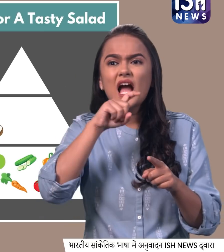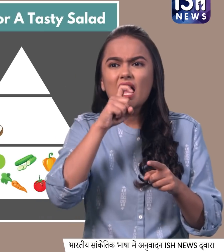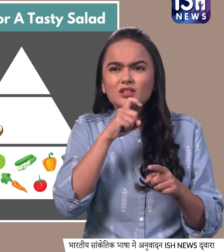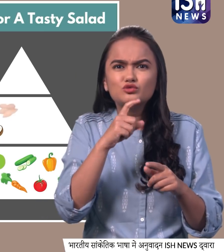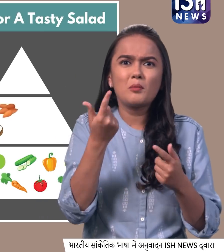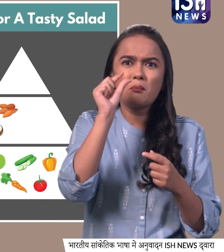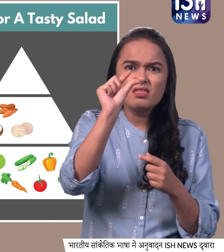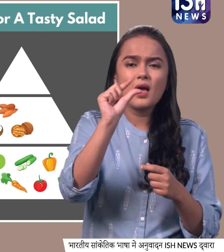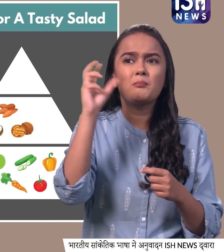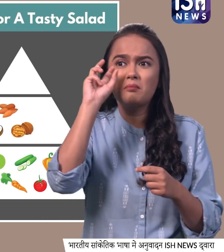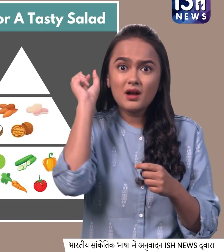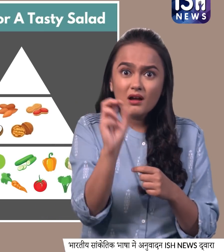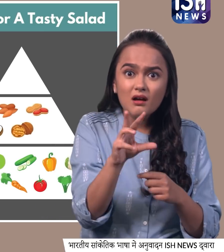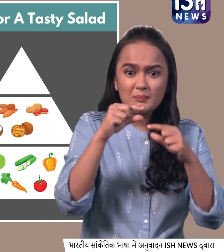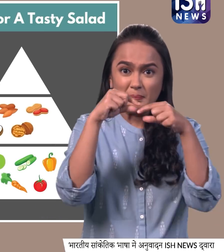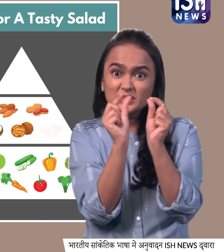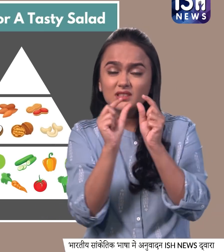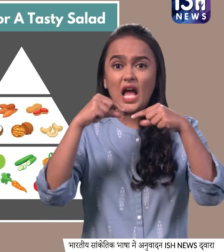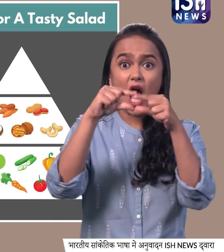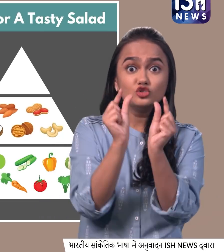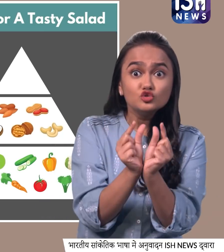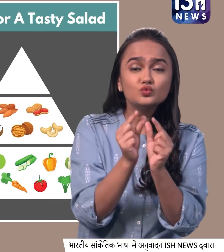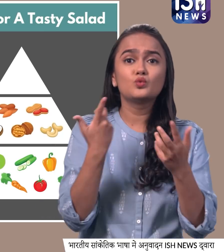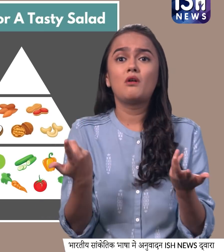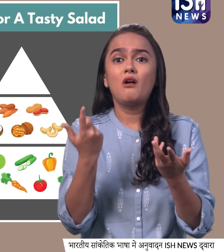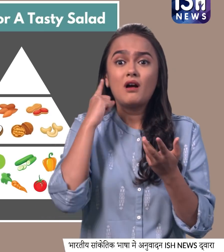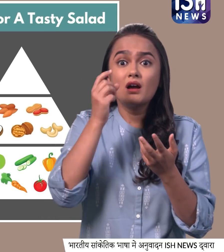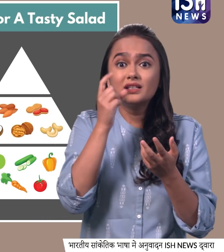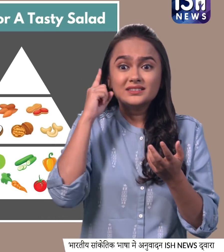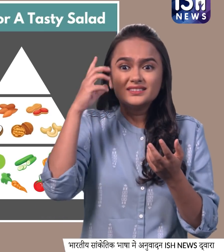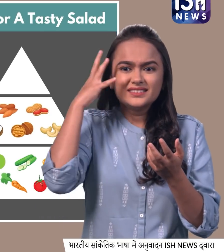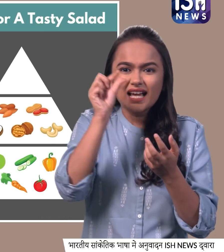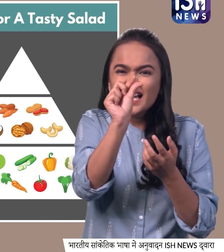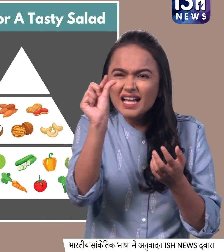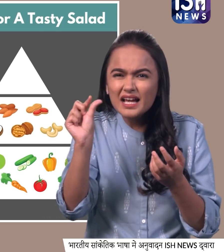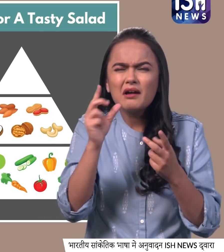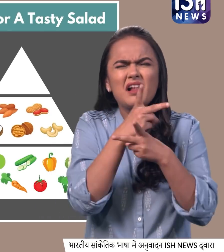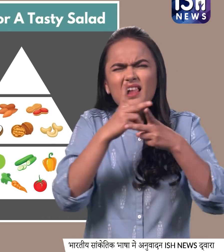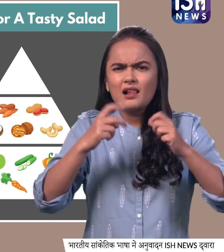like almonds, walnuts, peanuts, cashews, pumpkin seeds, sunflower seeds or any other fats